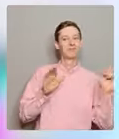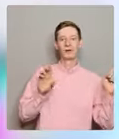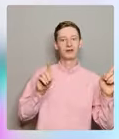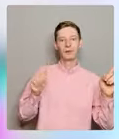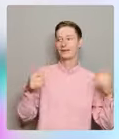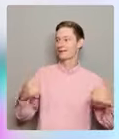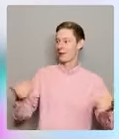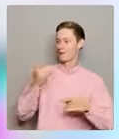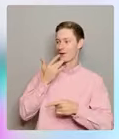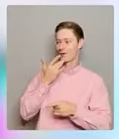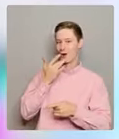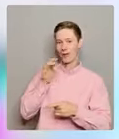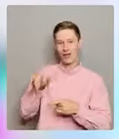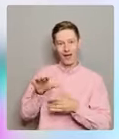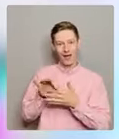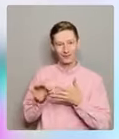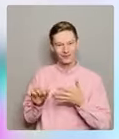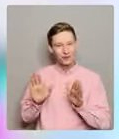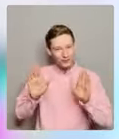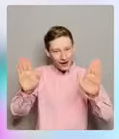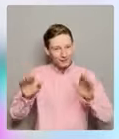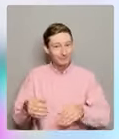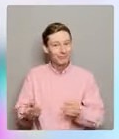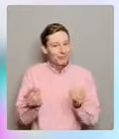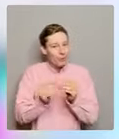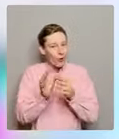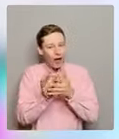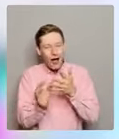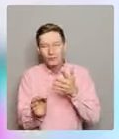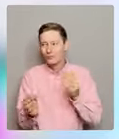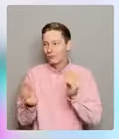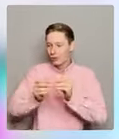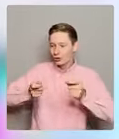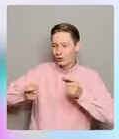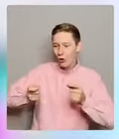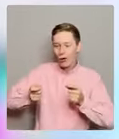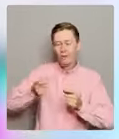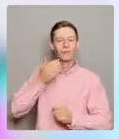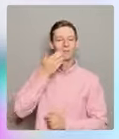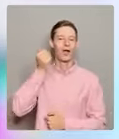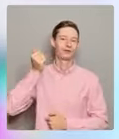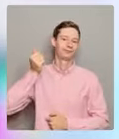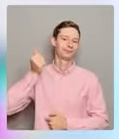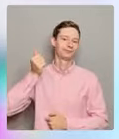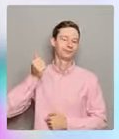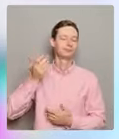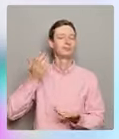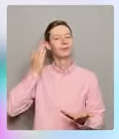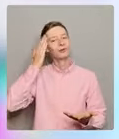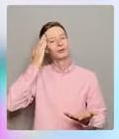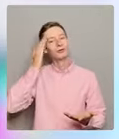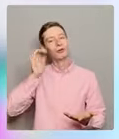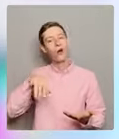which is great, you know, that's the point. The more options and control a player has over the way they can play your game, the better.